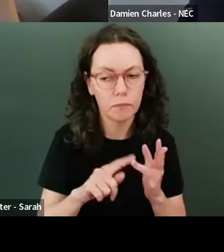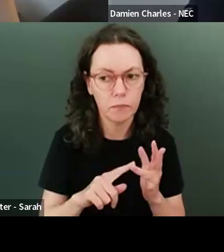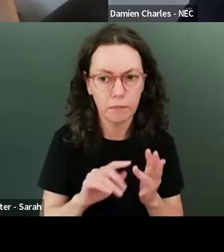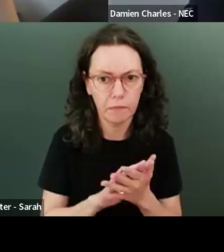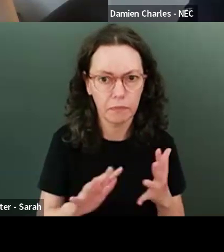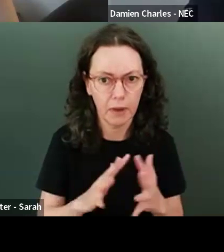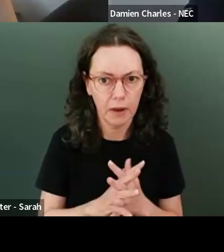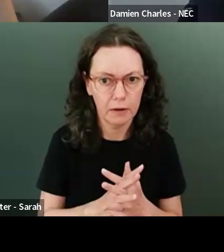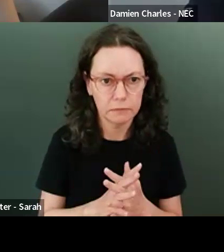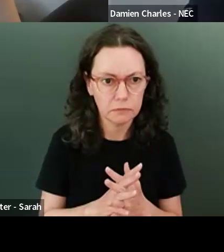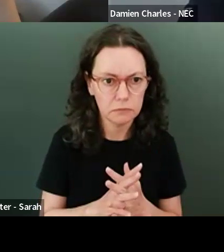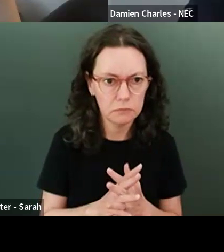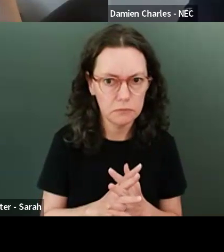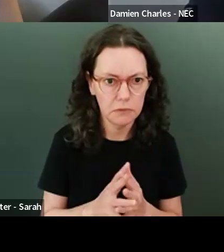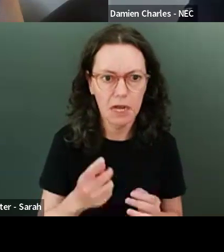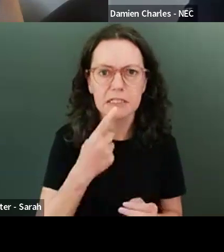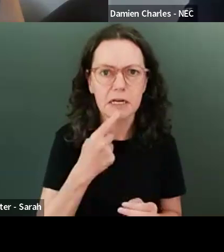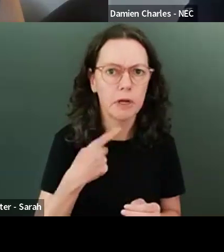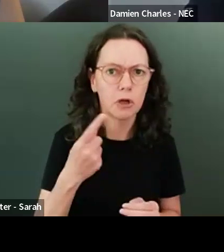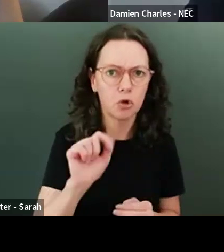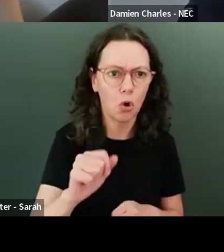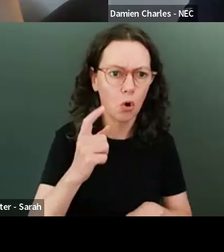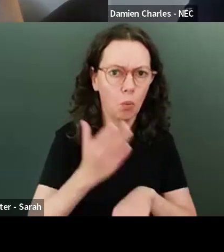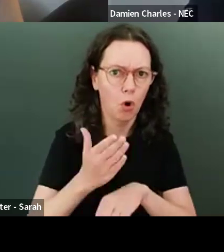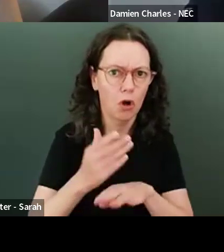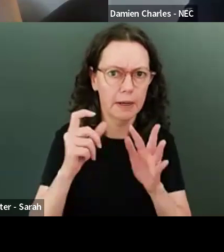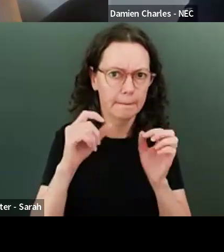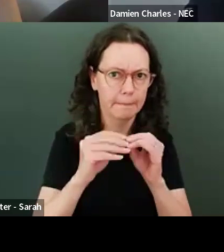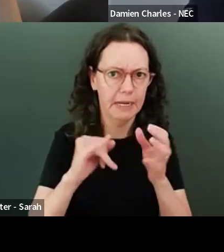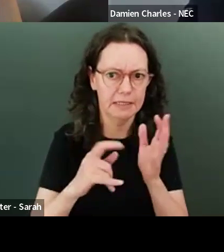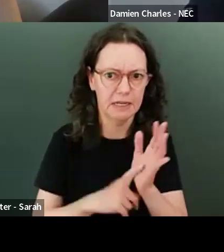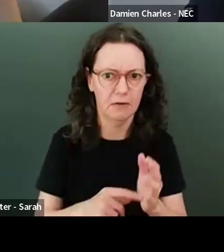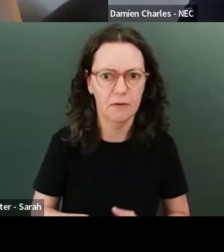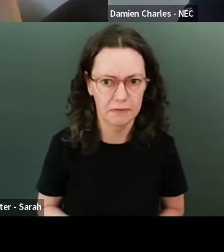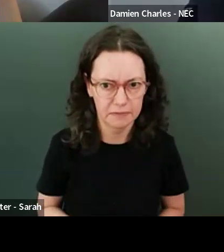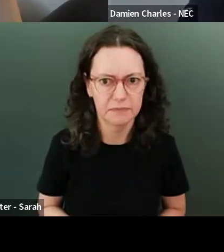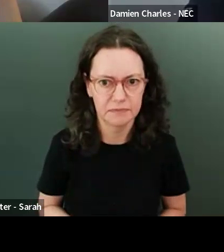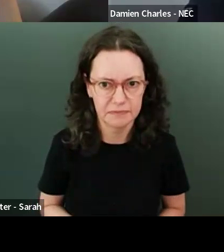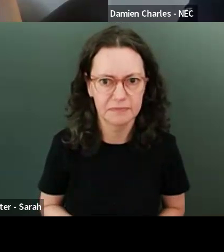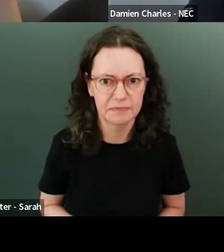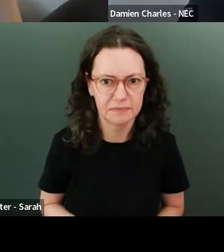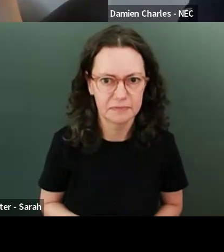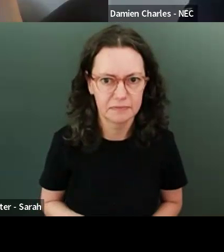So tell us a little bit about what you're doing in your role at the moment